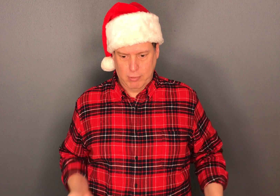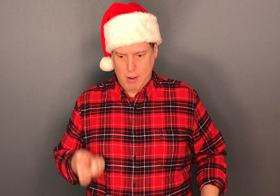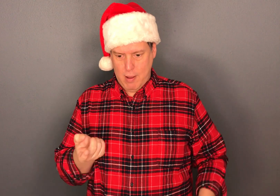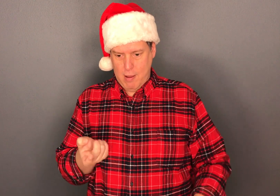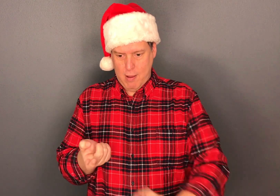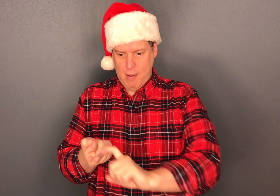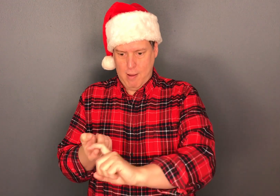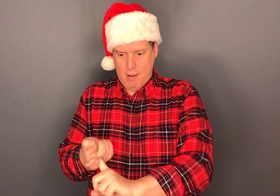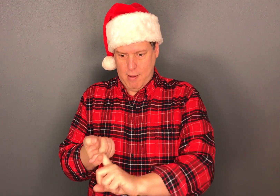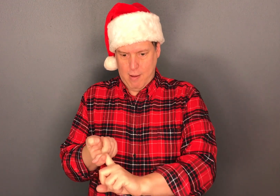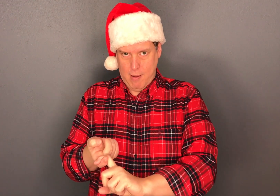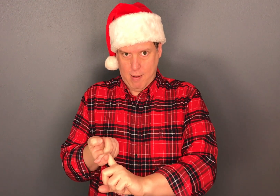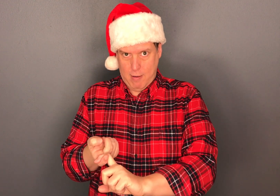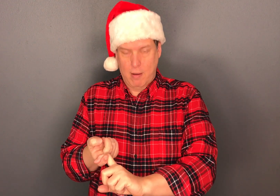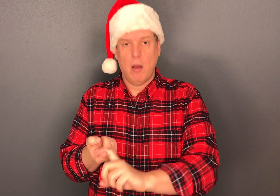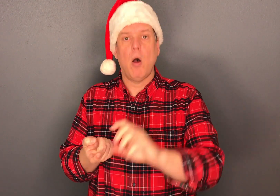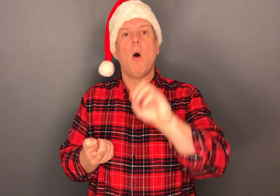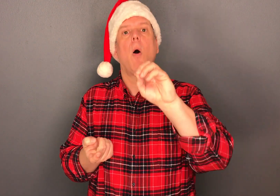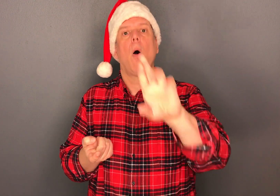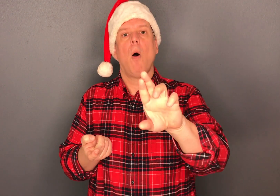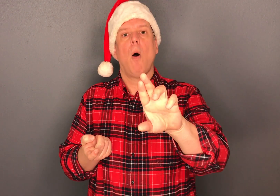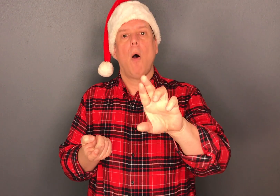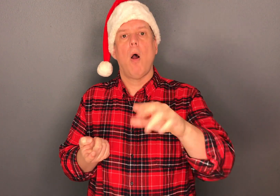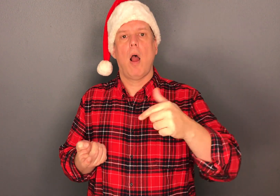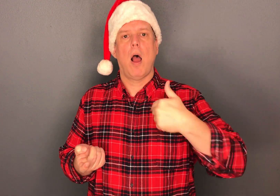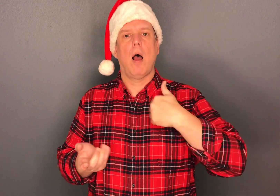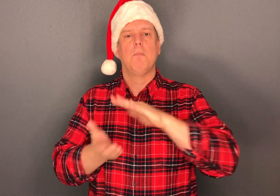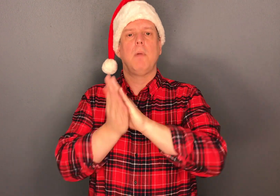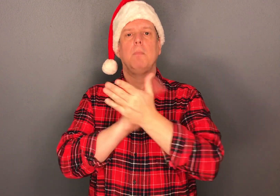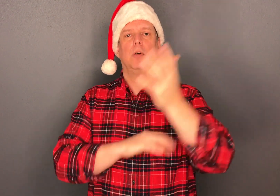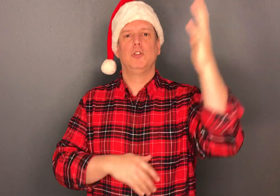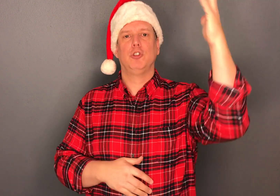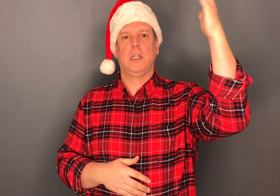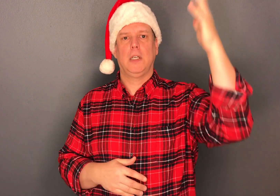the mantel this is what it looks like from the perspective of the mantel and